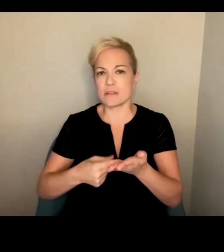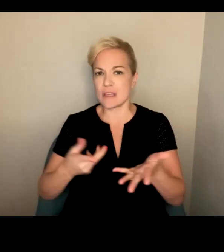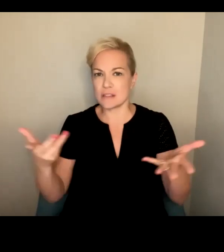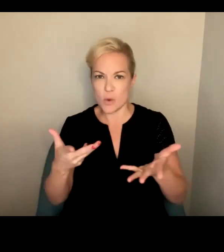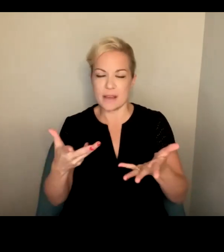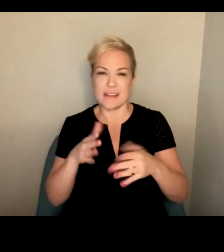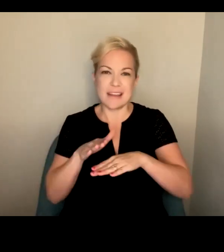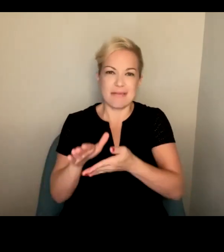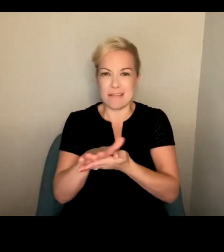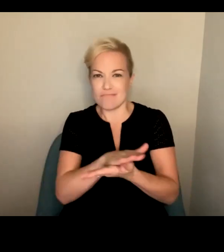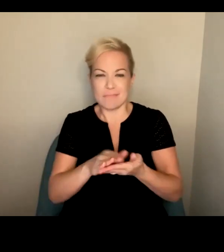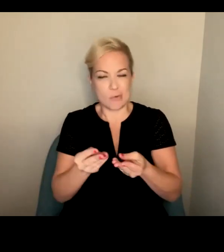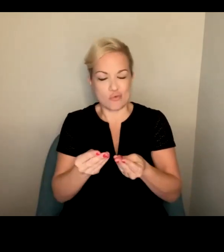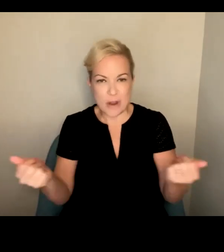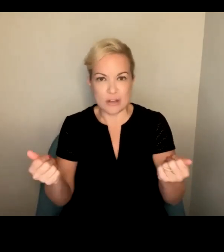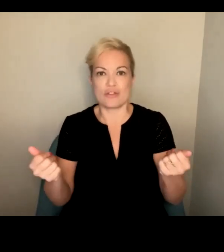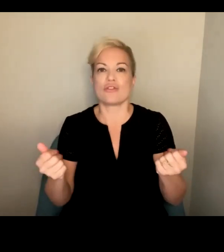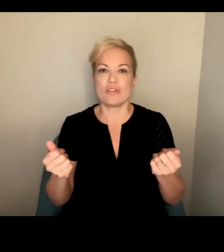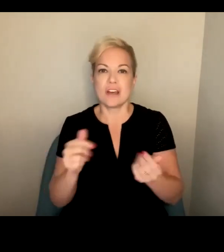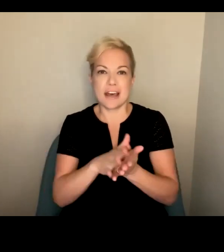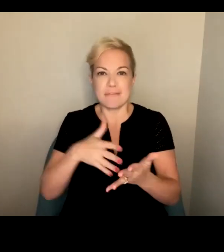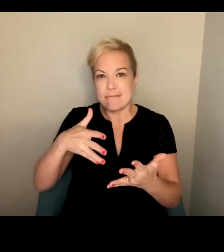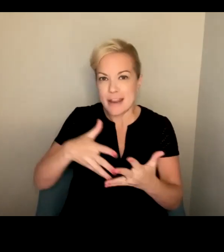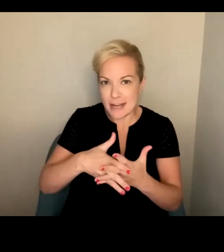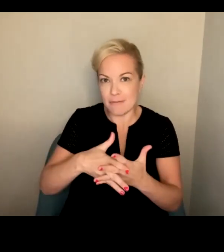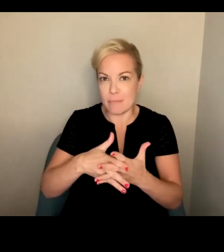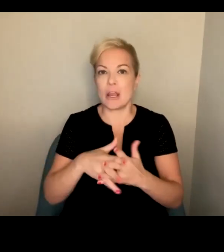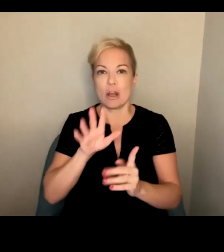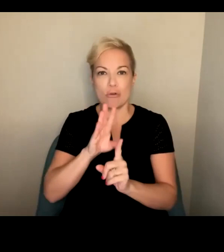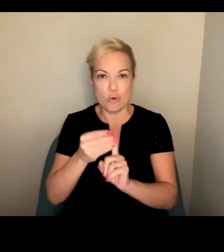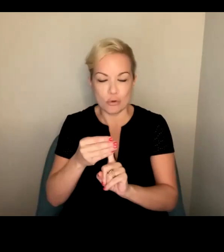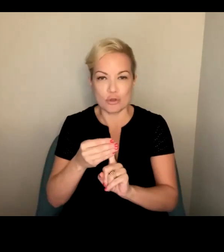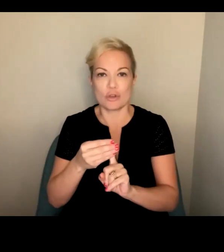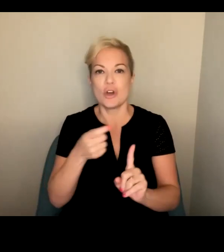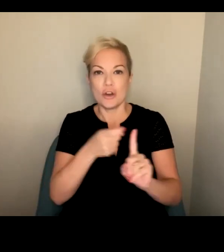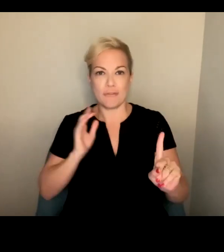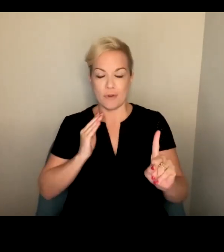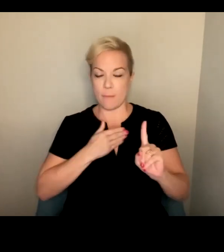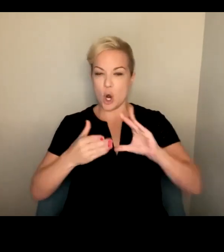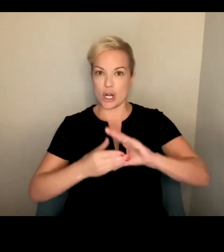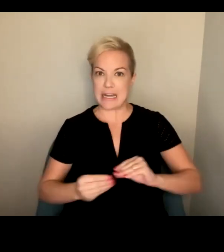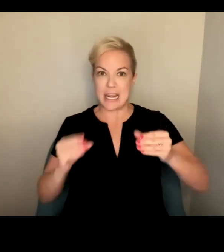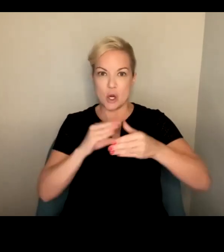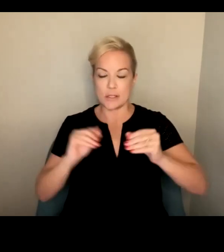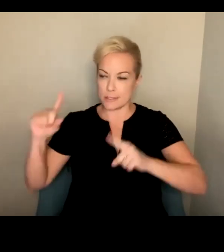from our traditional historical narratives and how we are beginning, finally, to see the introduction